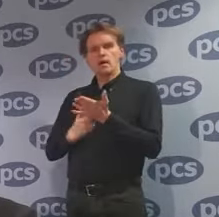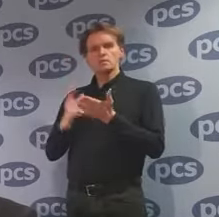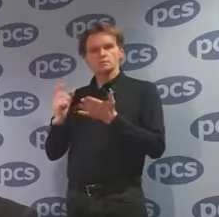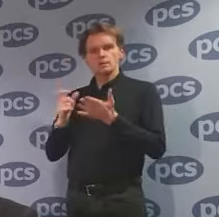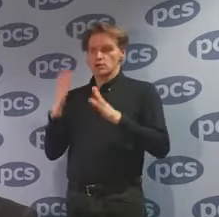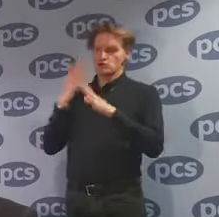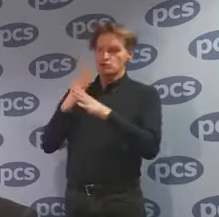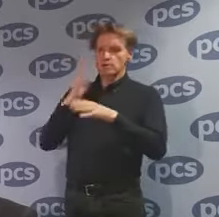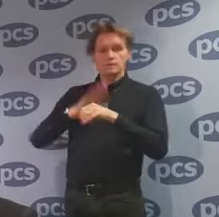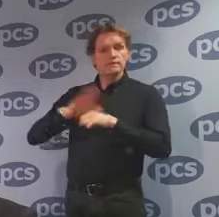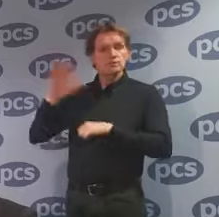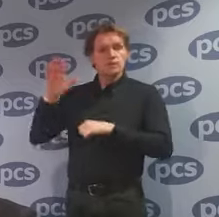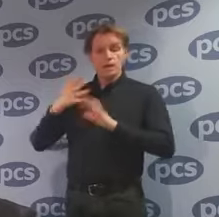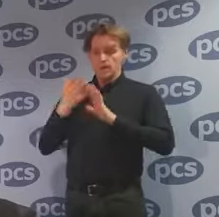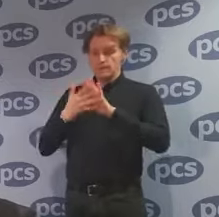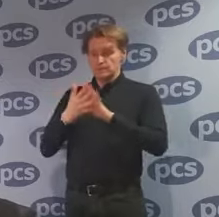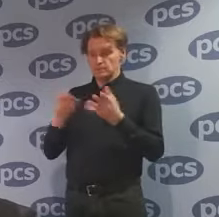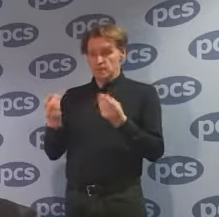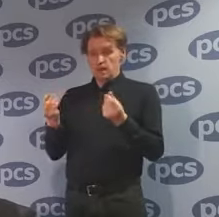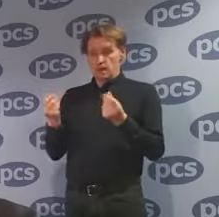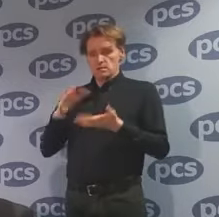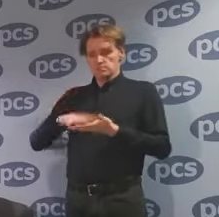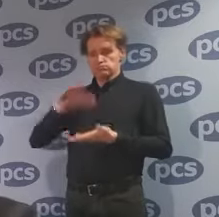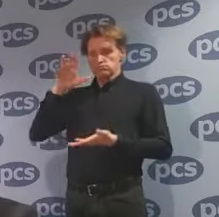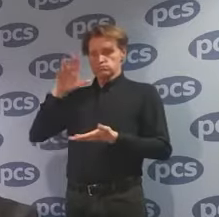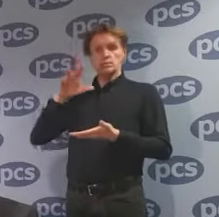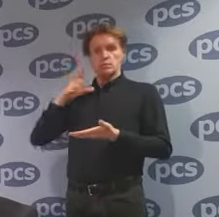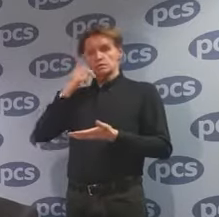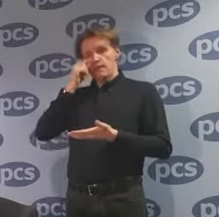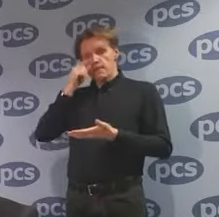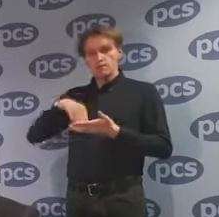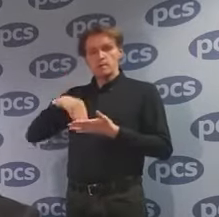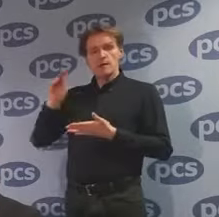mean we'd have the money in that could pay for the pay raises and for the